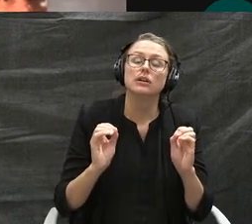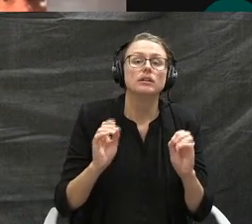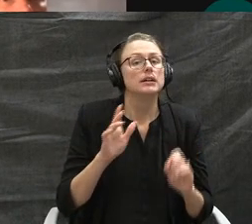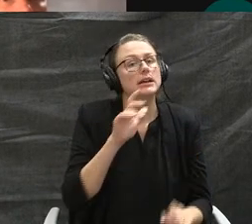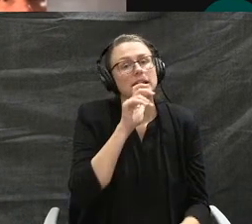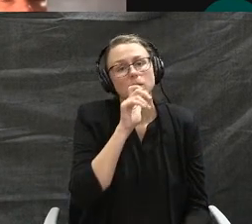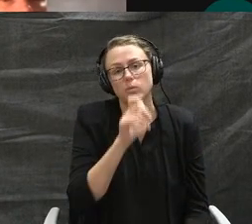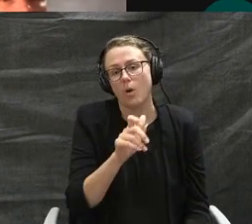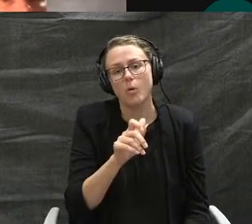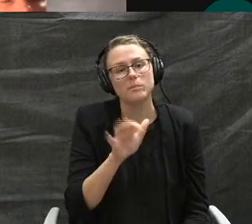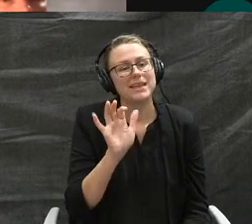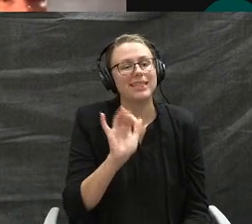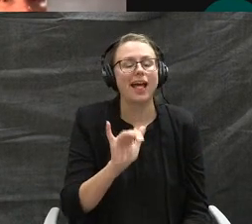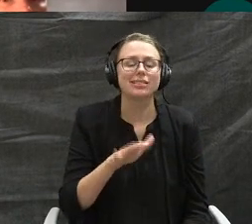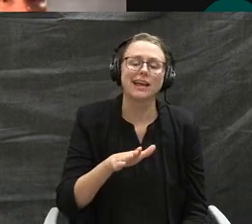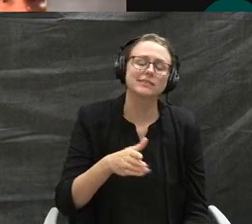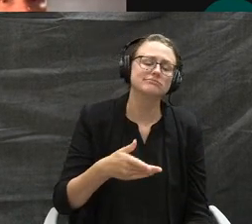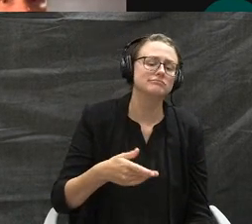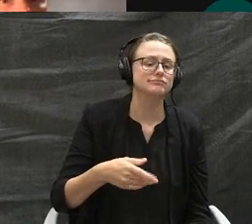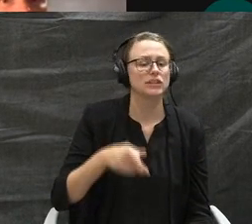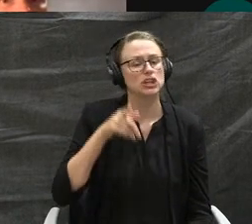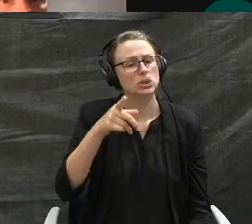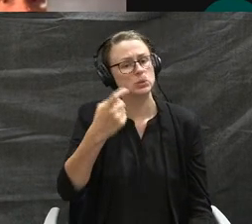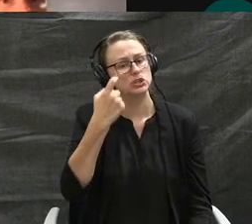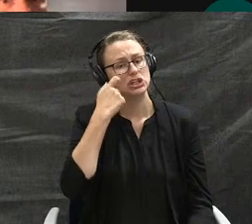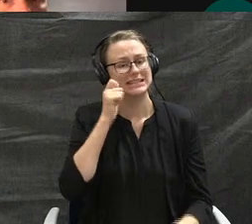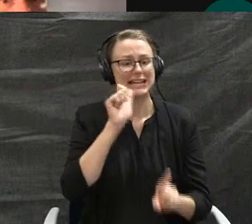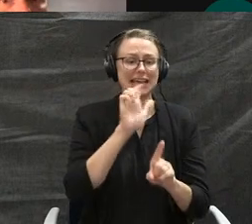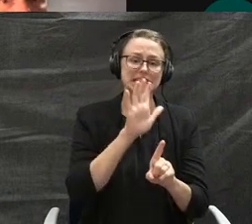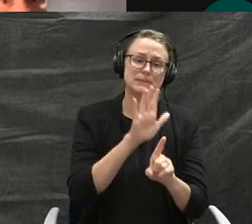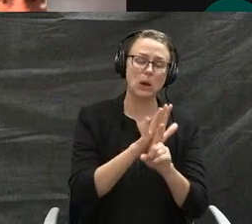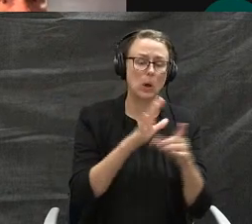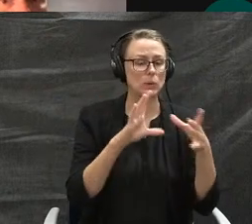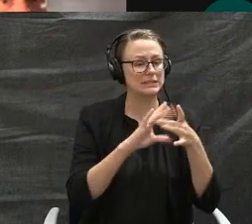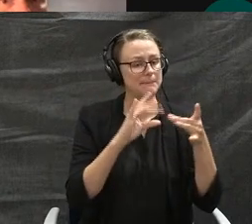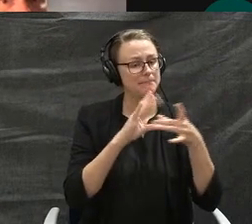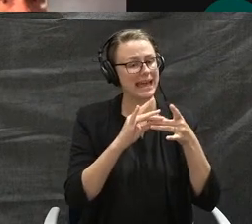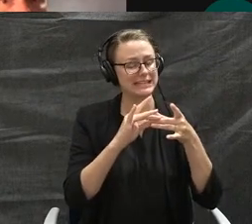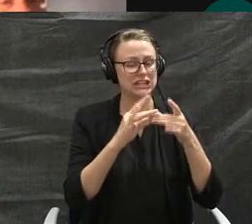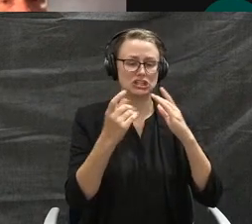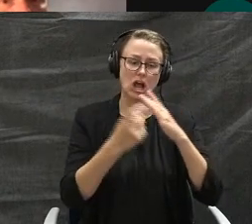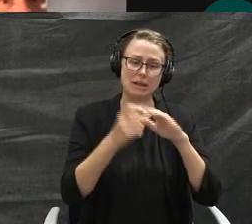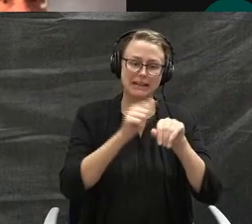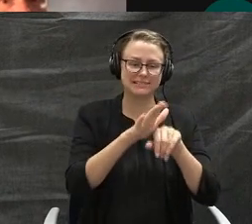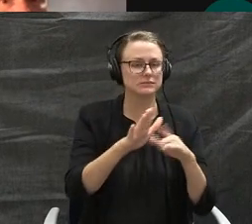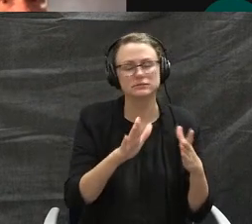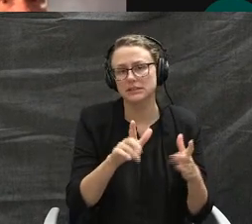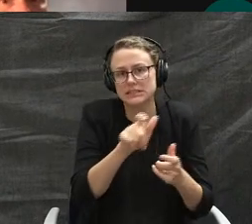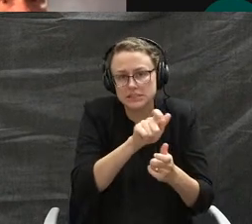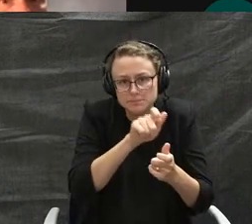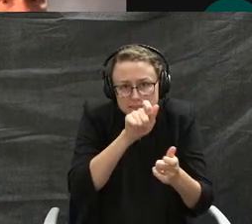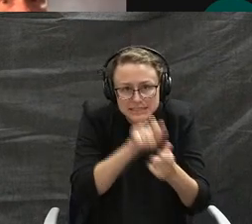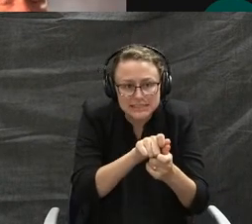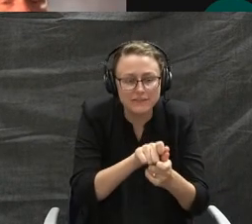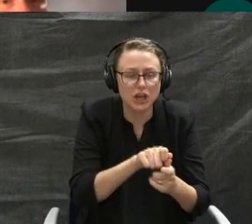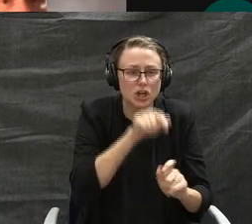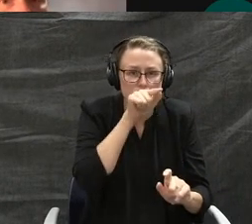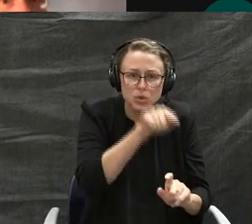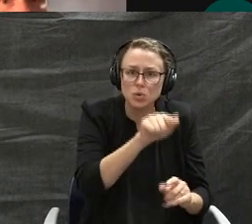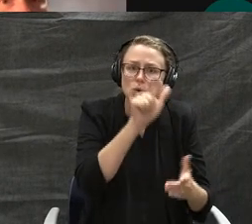had an exposure. It's going to be very specific. Information about you are a low risk contact. You are a medium risk